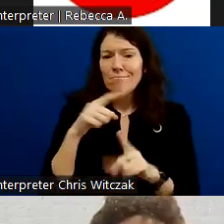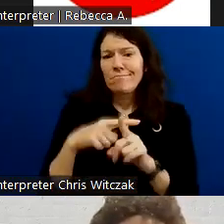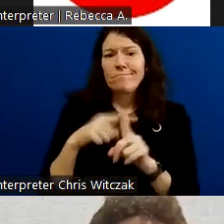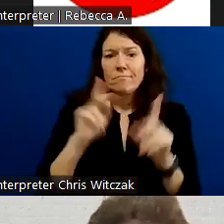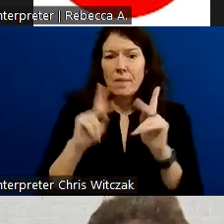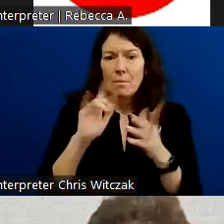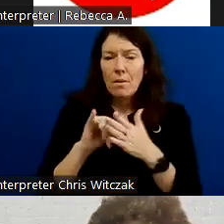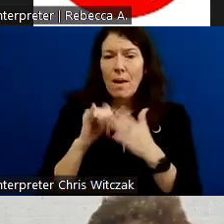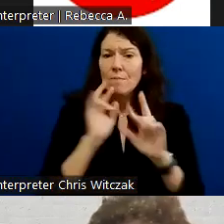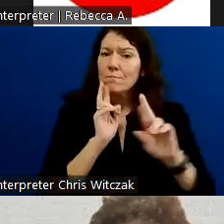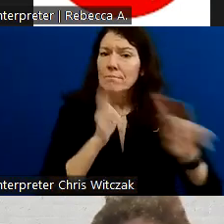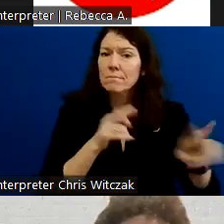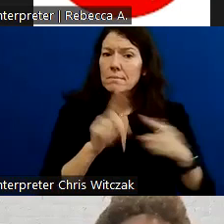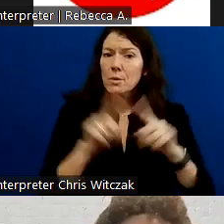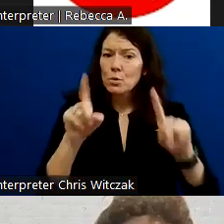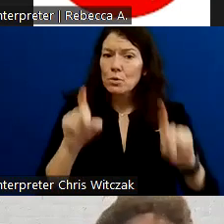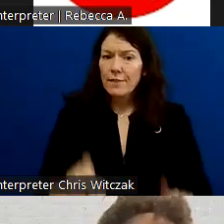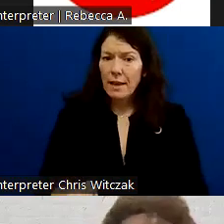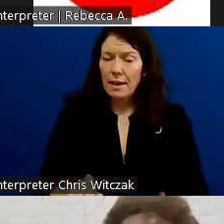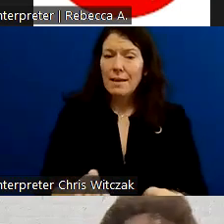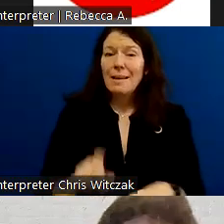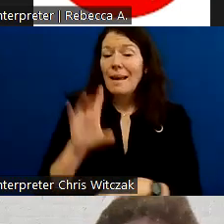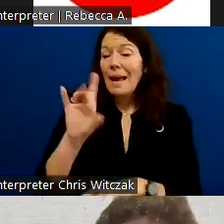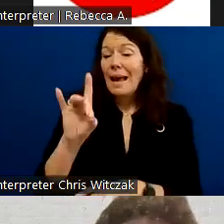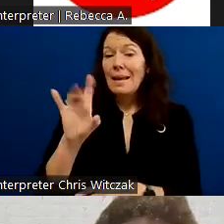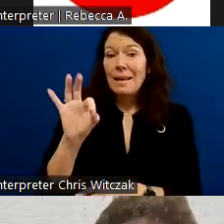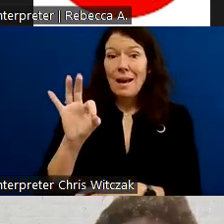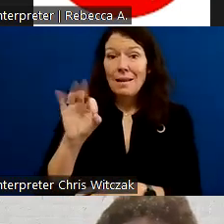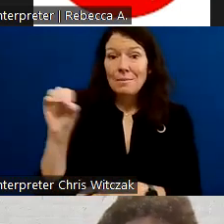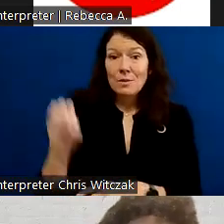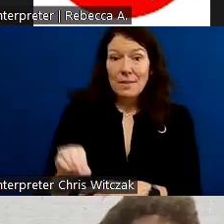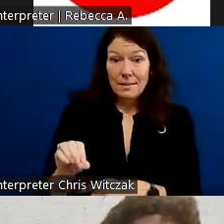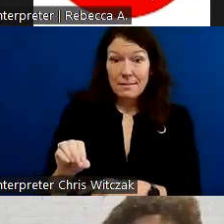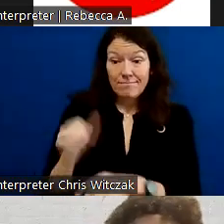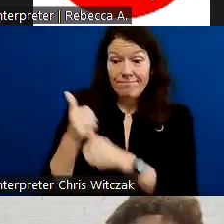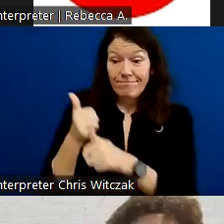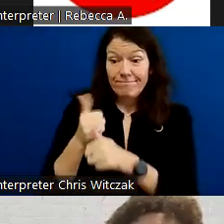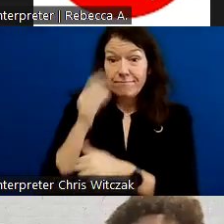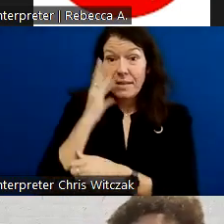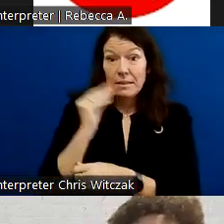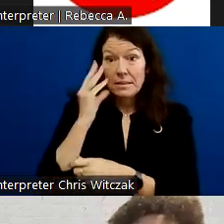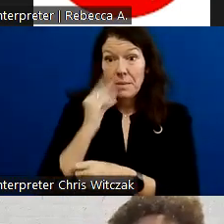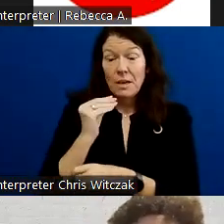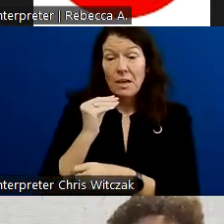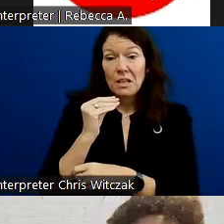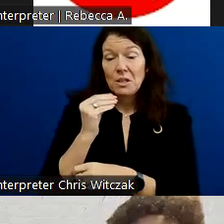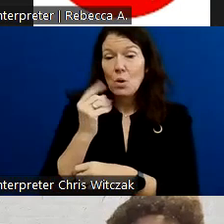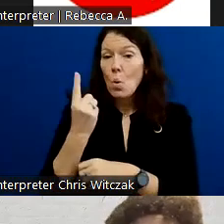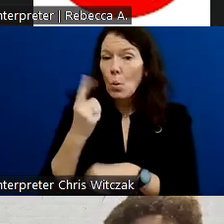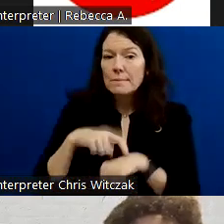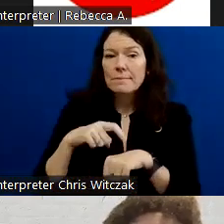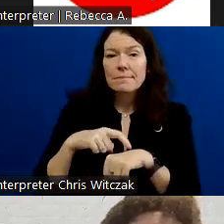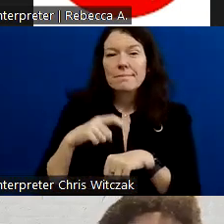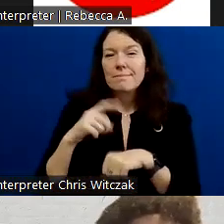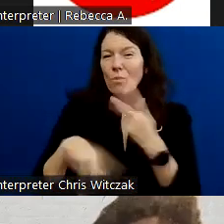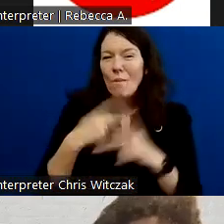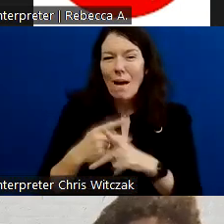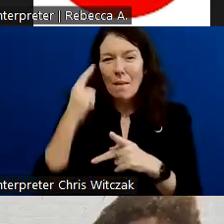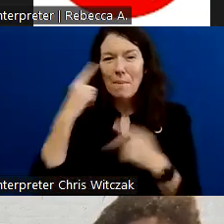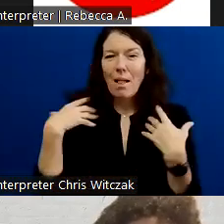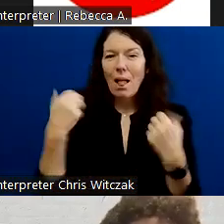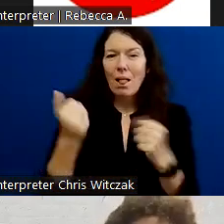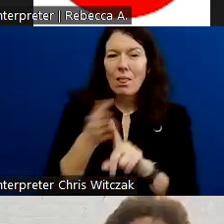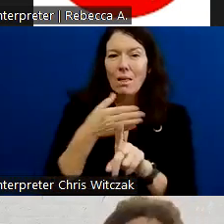to this survey 89 percent had experienced at least one type of mental health coercion